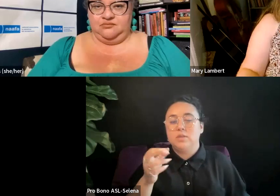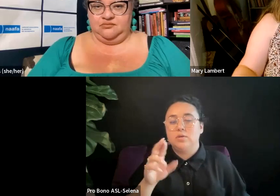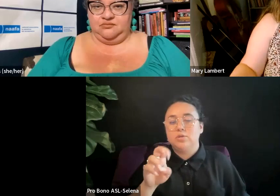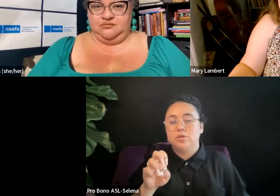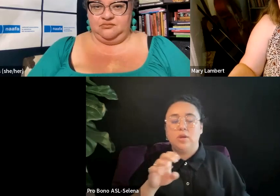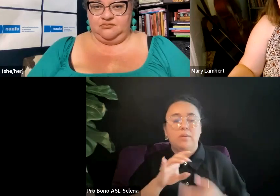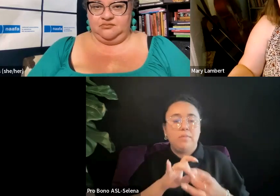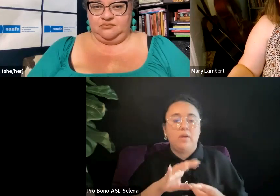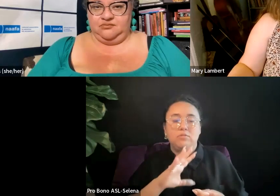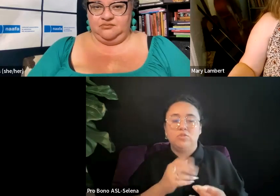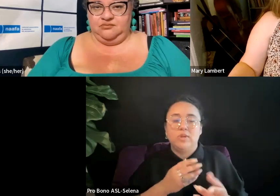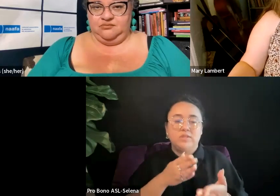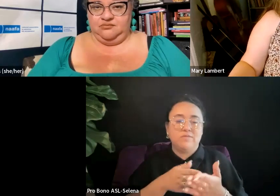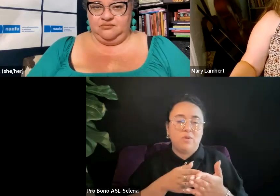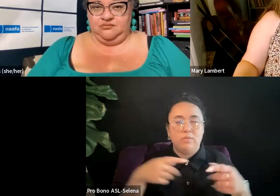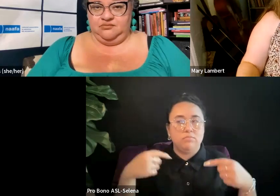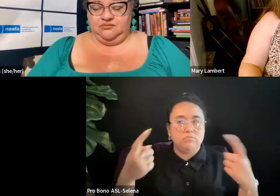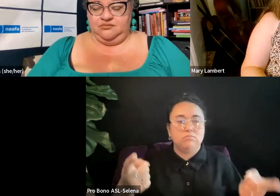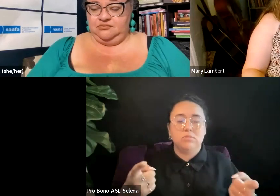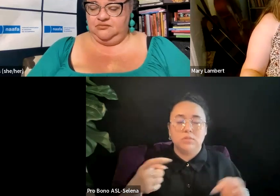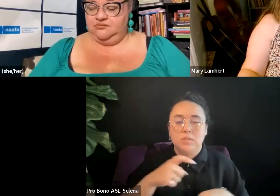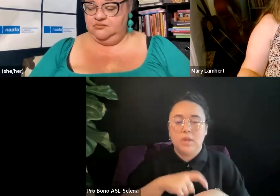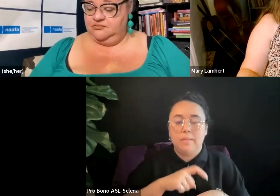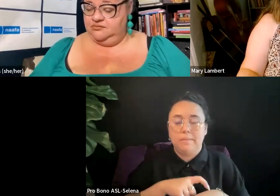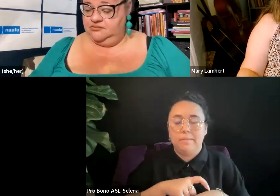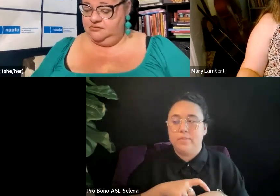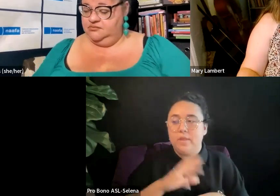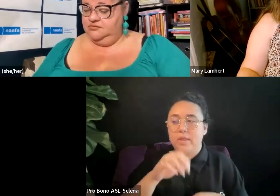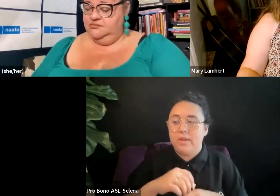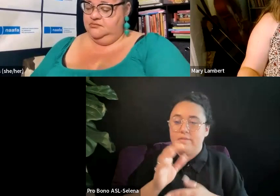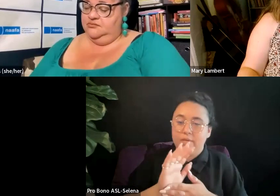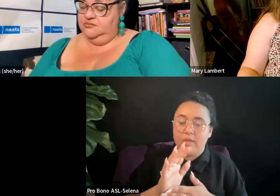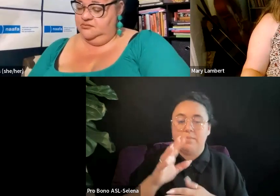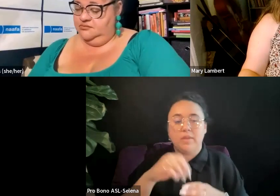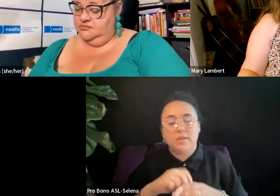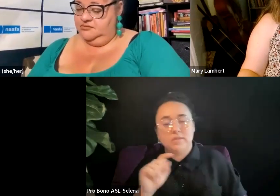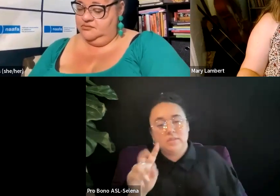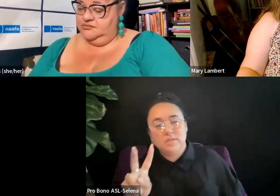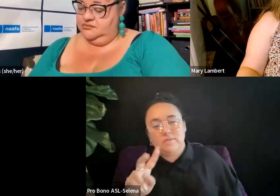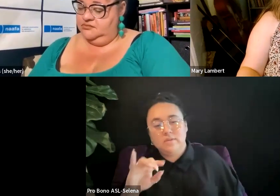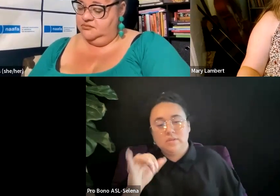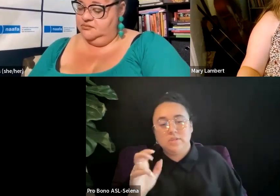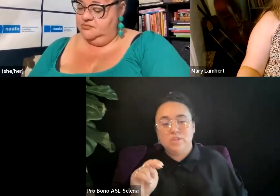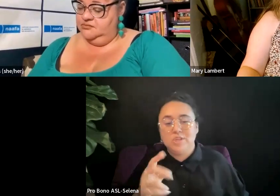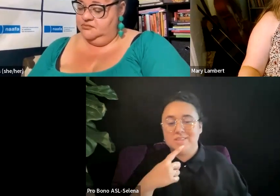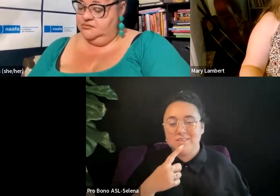throughout time in in film and TV. And Jen says